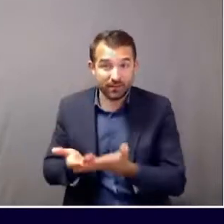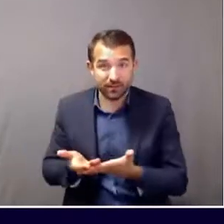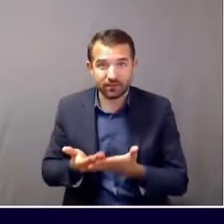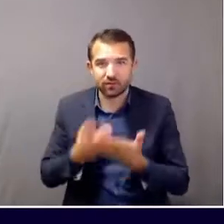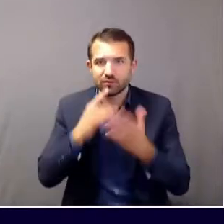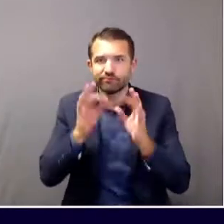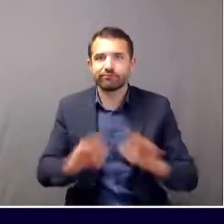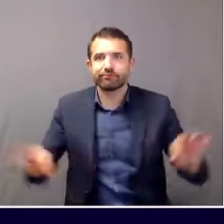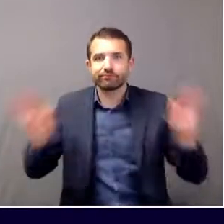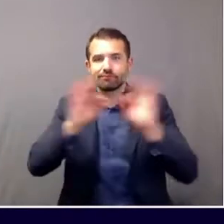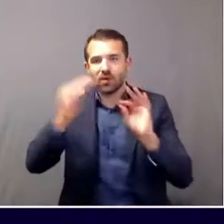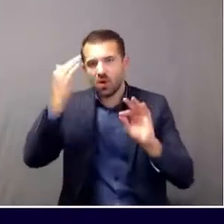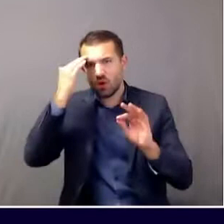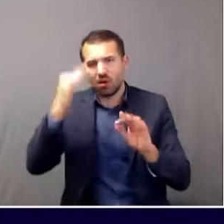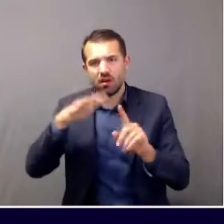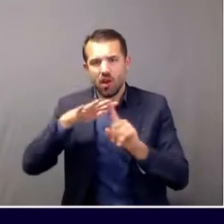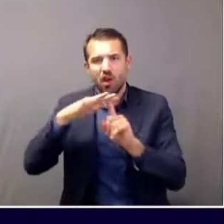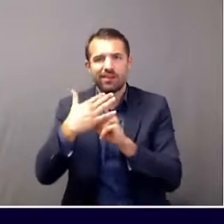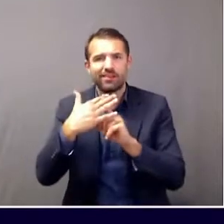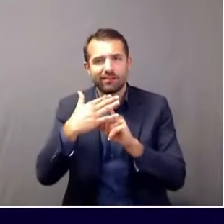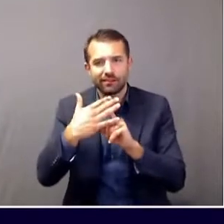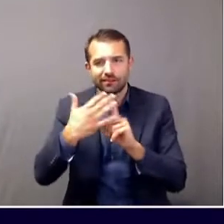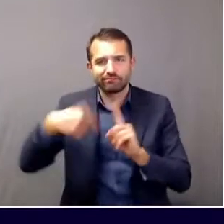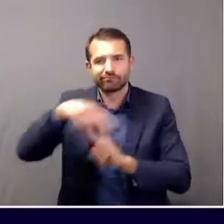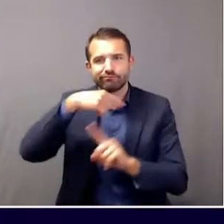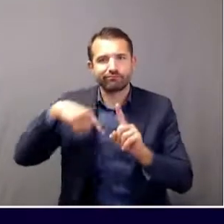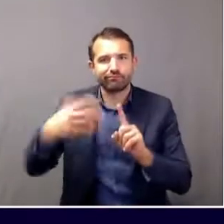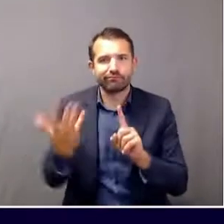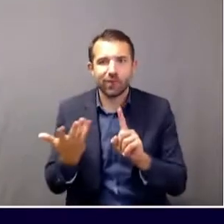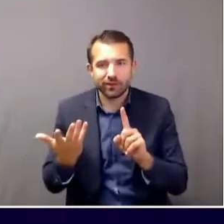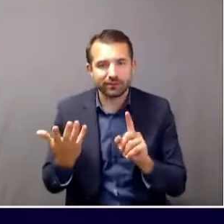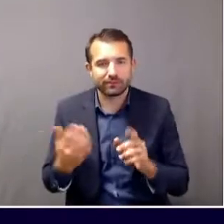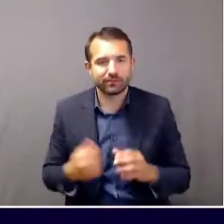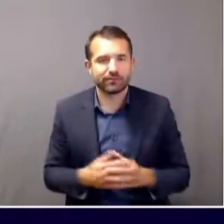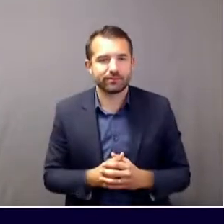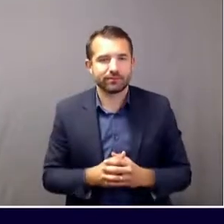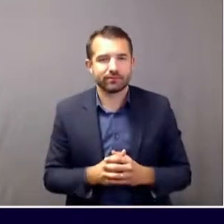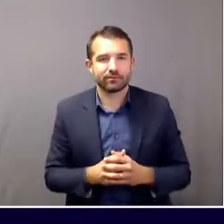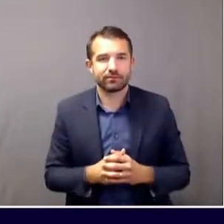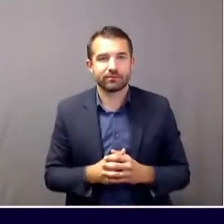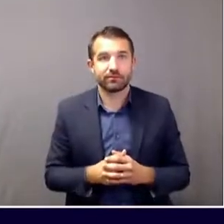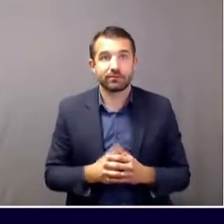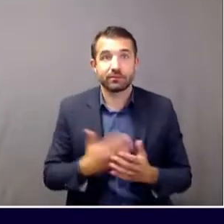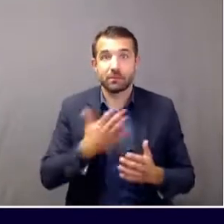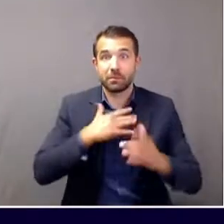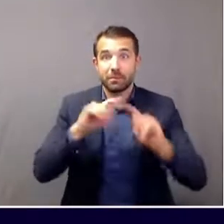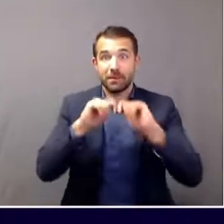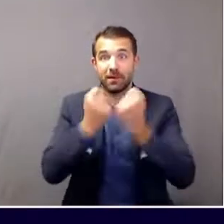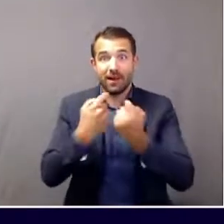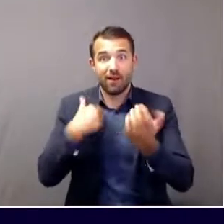denominators for example matter and so one thing that that my